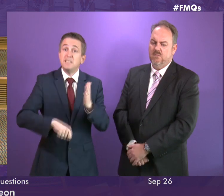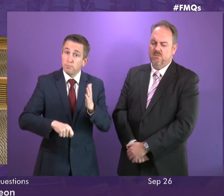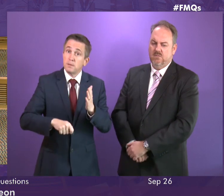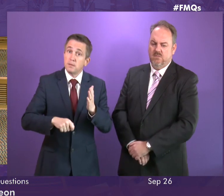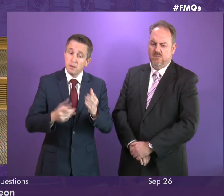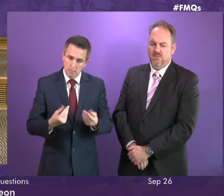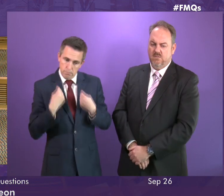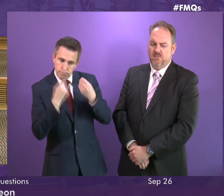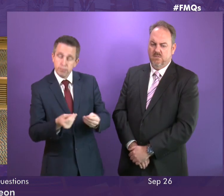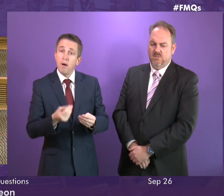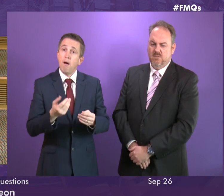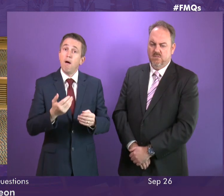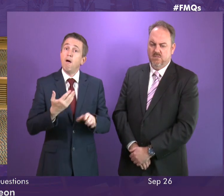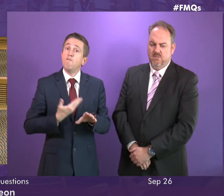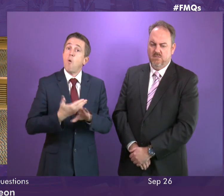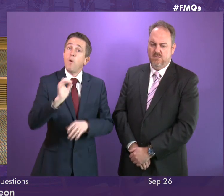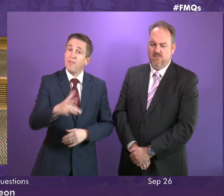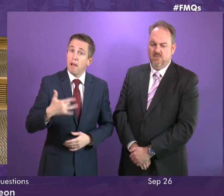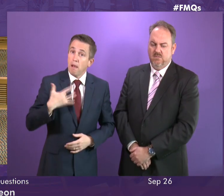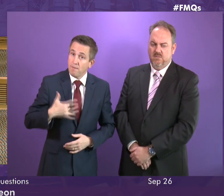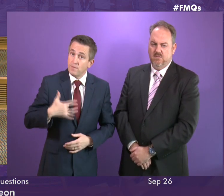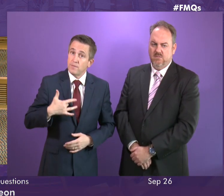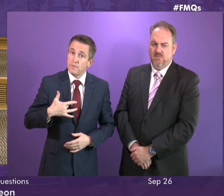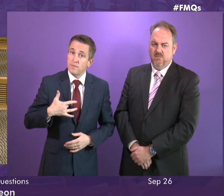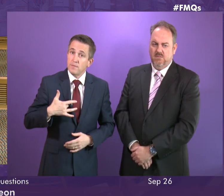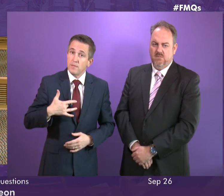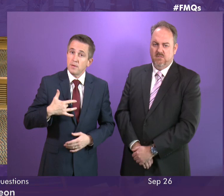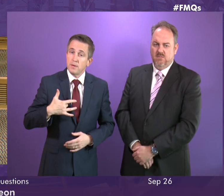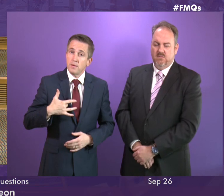extend beyond the rest of a person’s life. Over the past 10 years, the punishment part